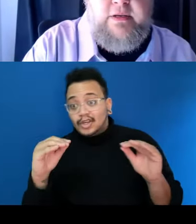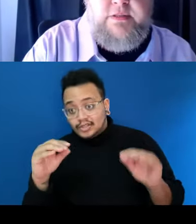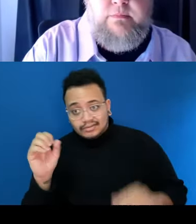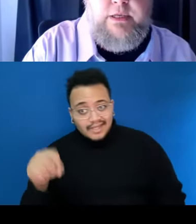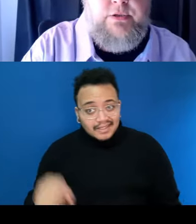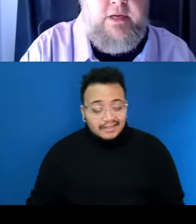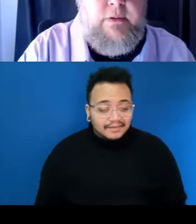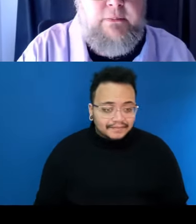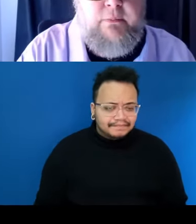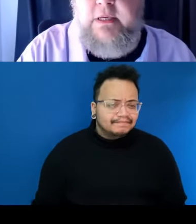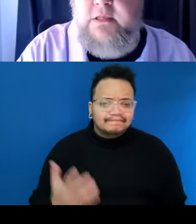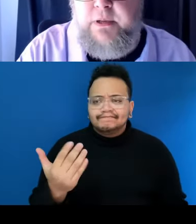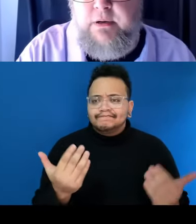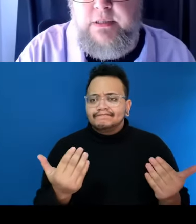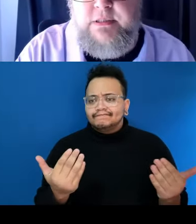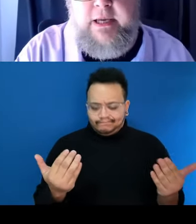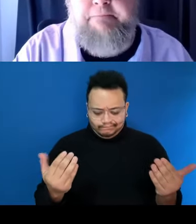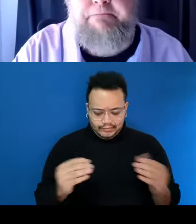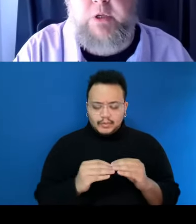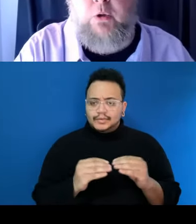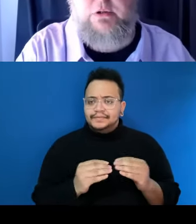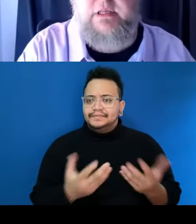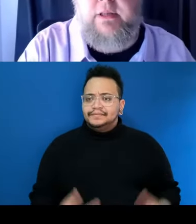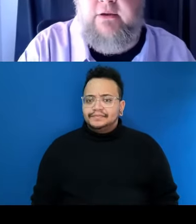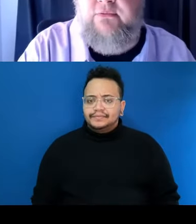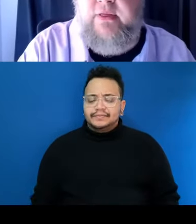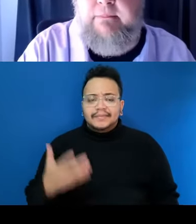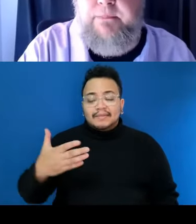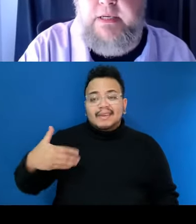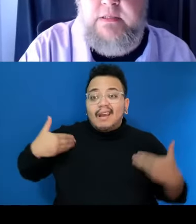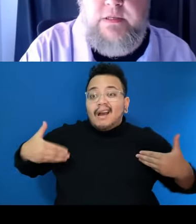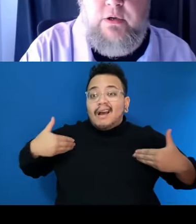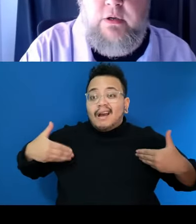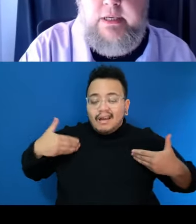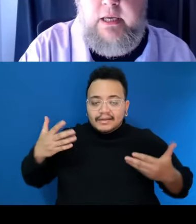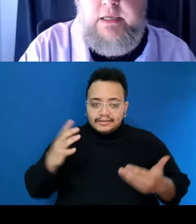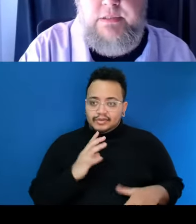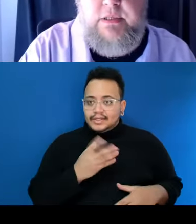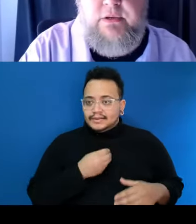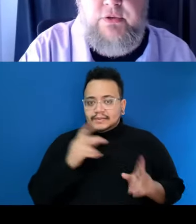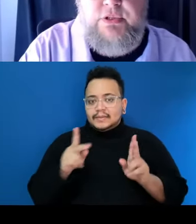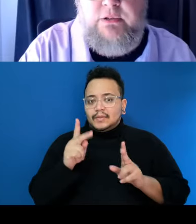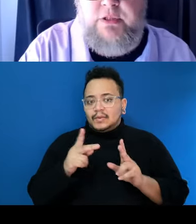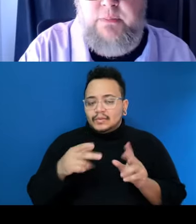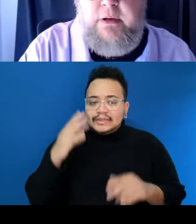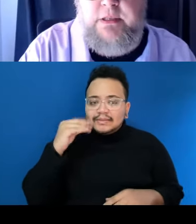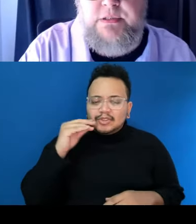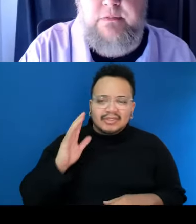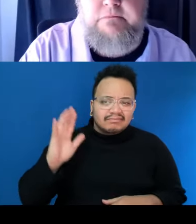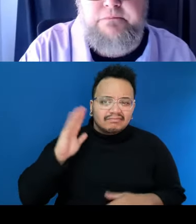What else might trans people be experiencing early in life that might be considered an ACE, an diverse childhood experience.